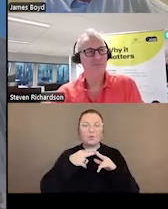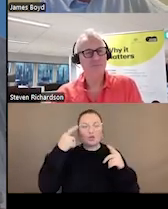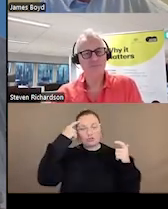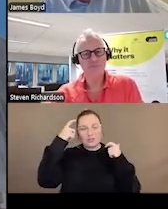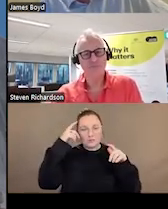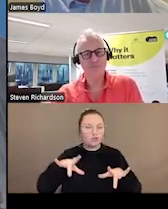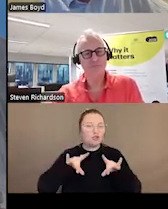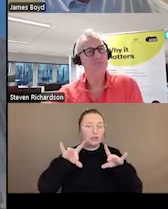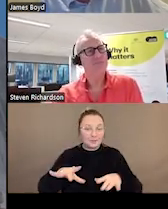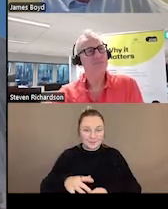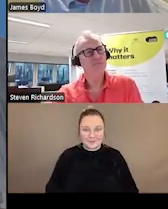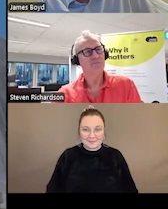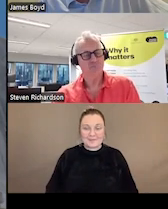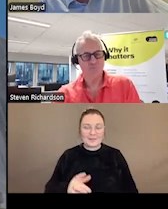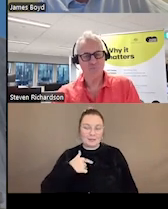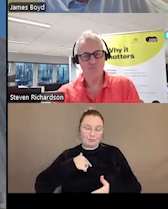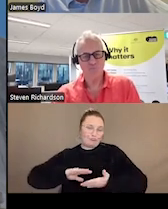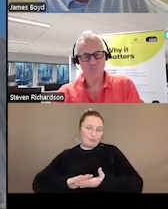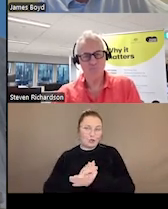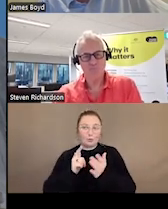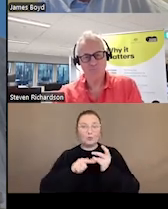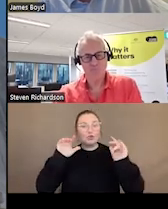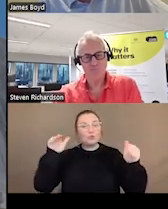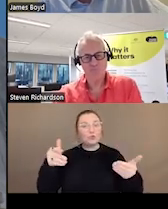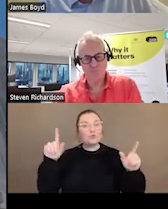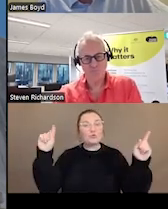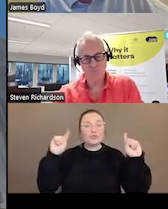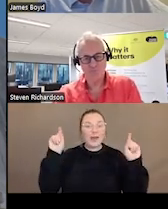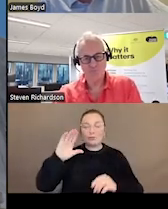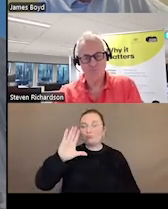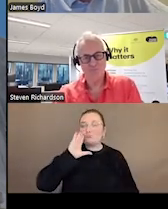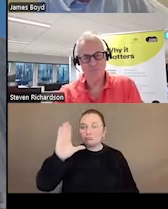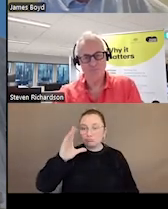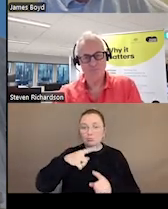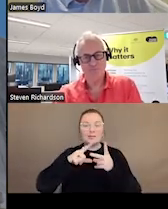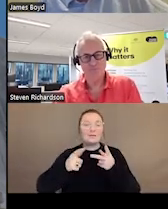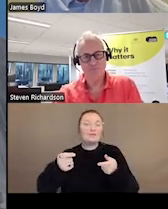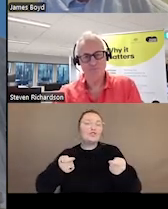And I have pleasure in introducing today's seminar, but also facilitating